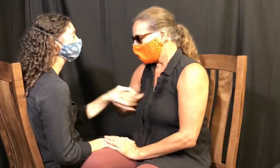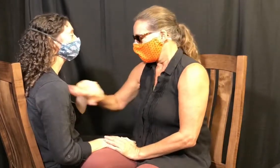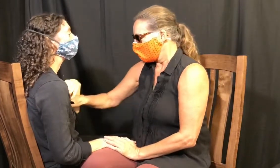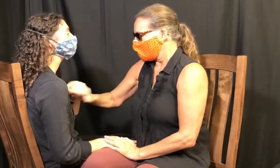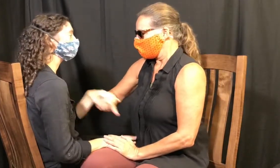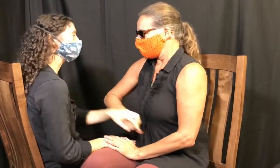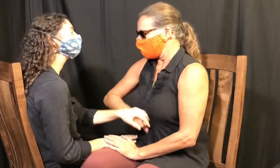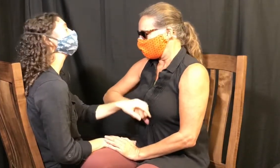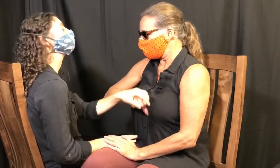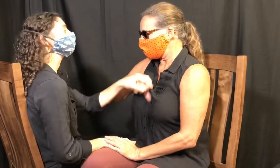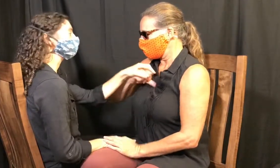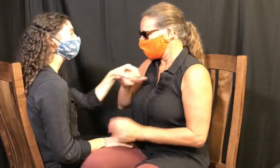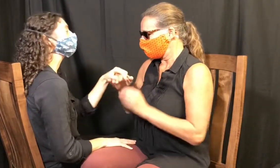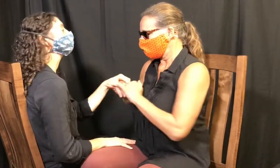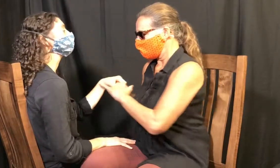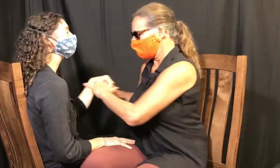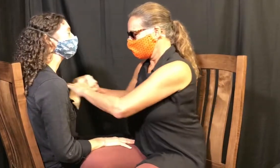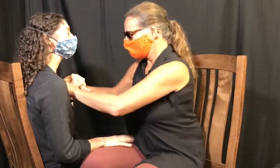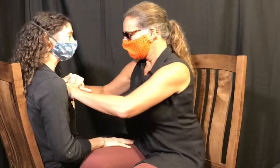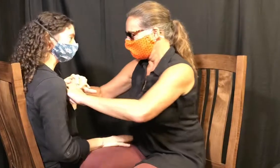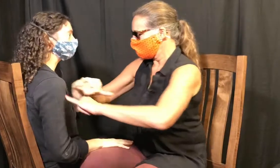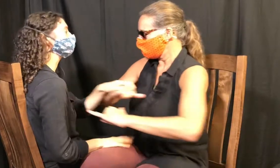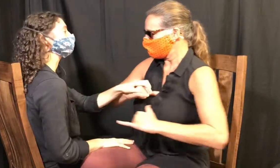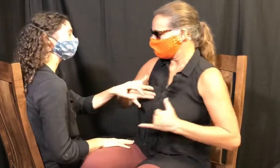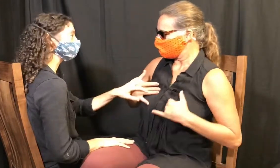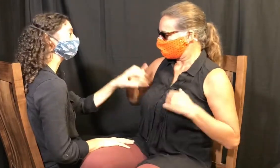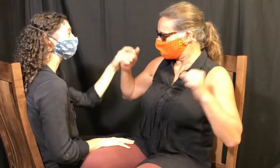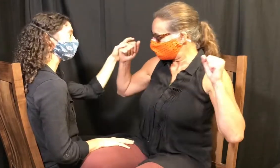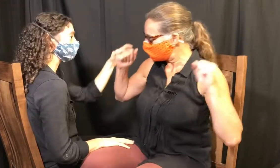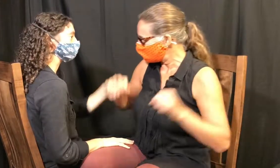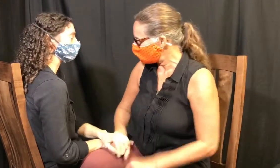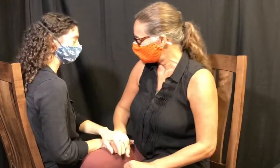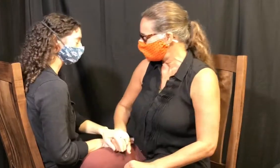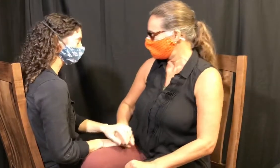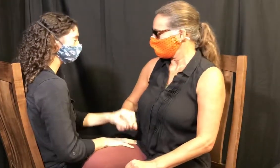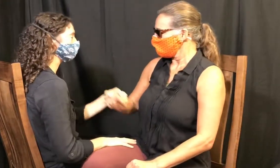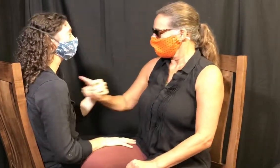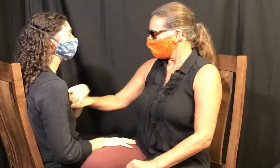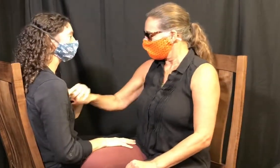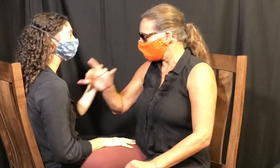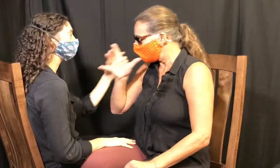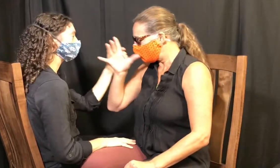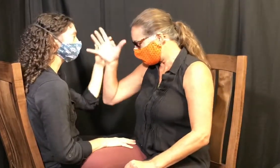But DeafBlind people don't like others doing things for us. We like to participate and contribute.